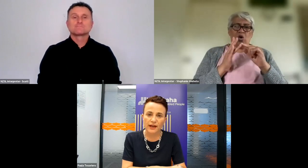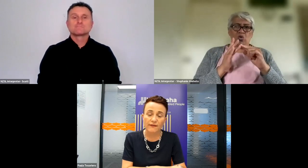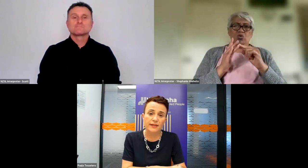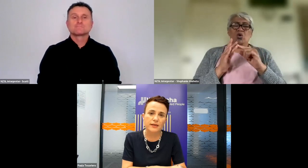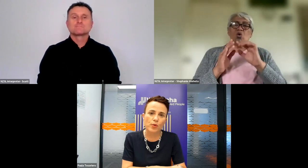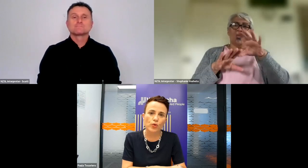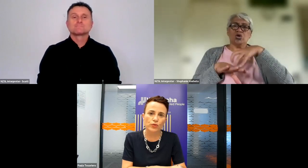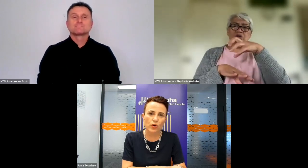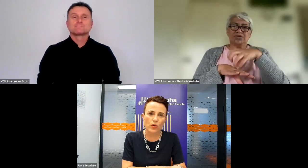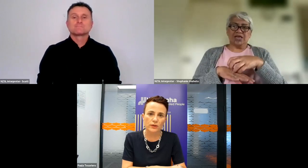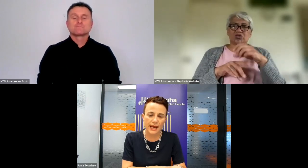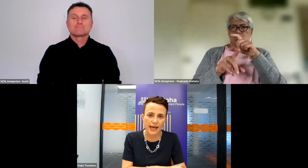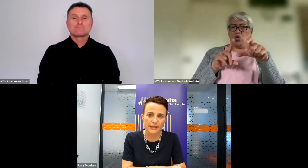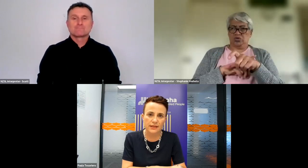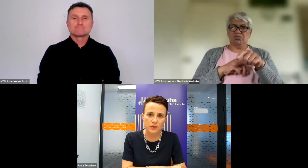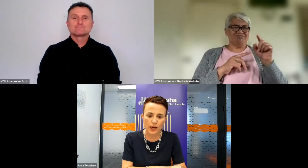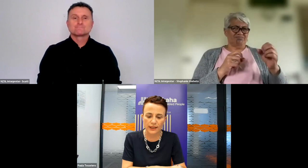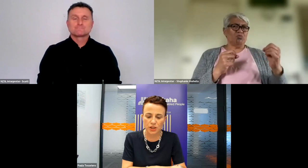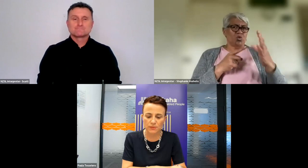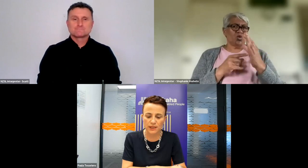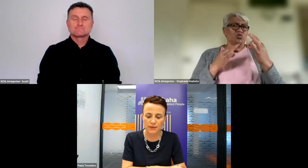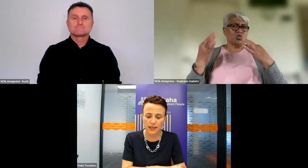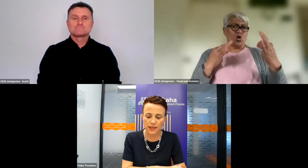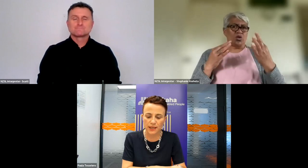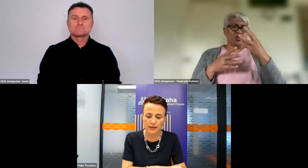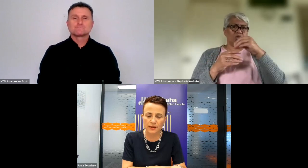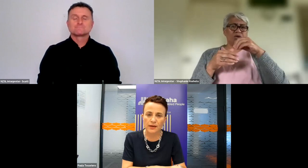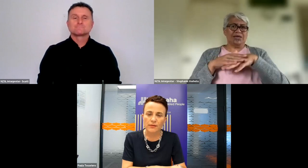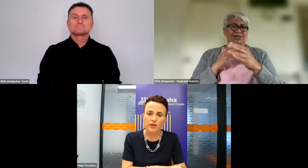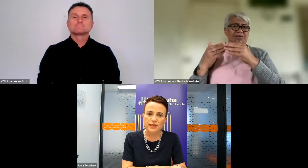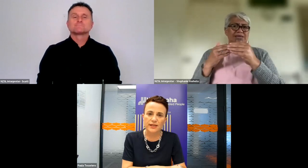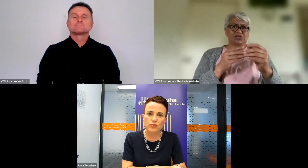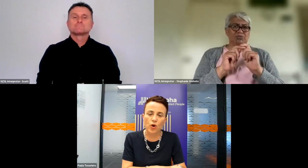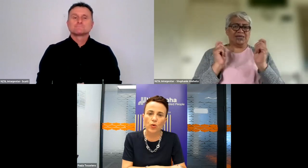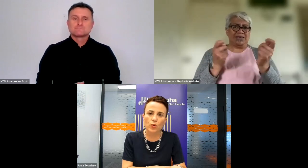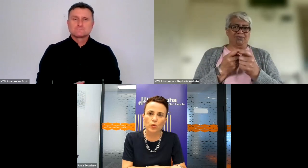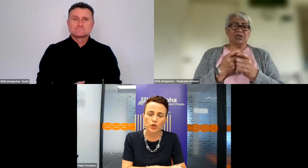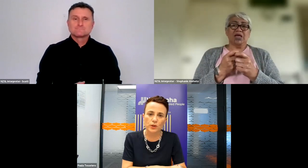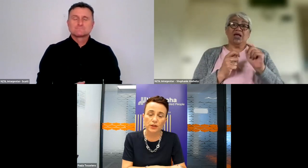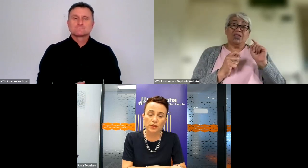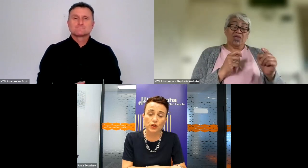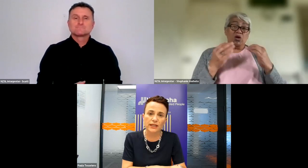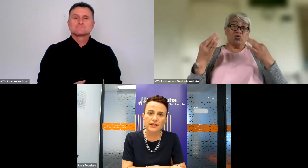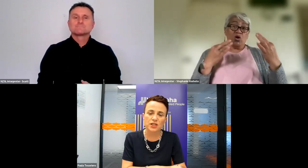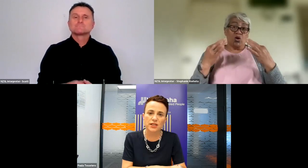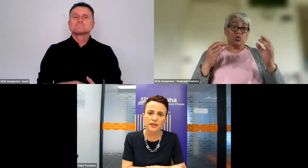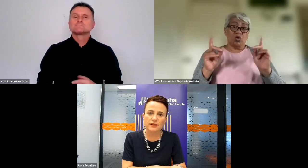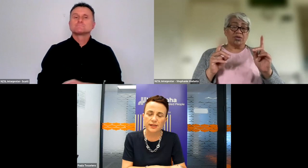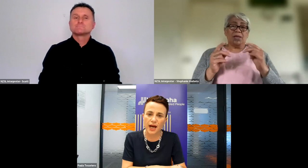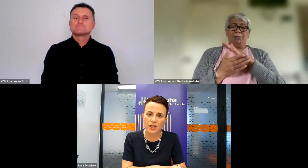and that’s an important role to add to our leadership team here, because it’s a role which will, early next year, start